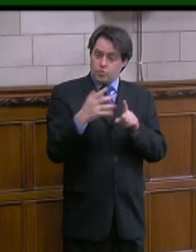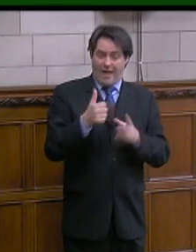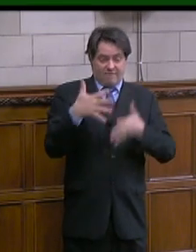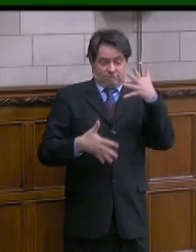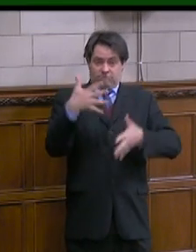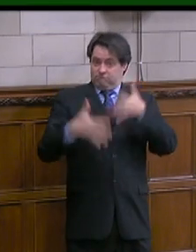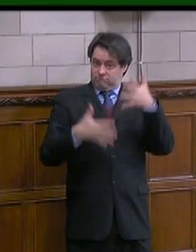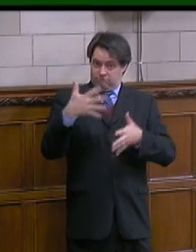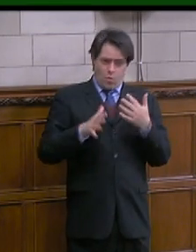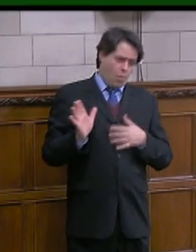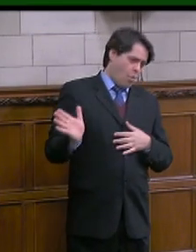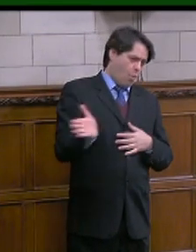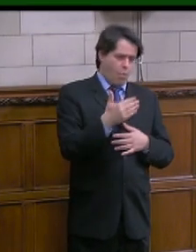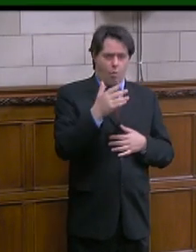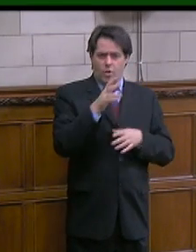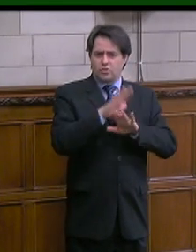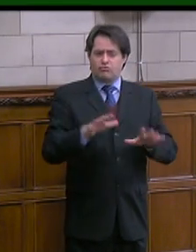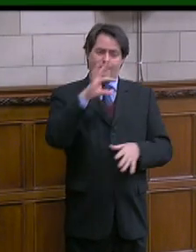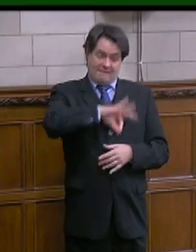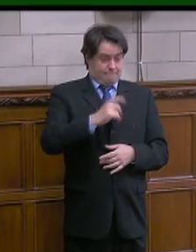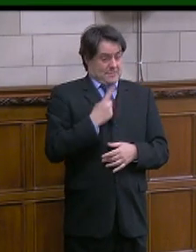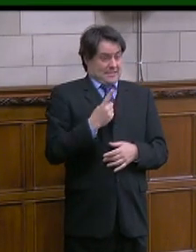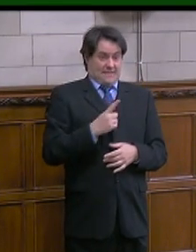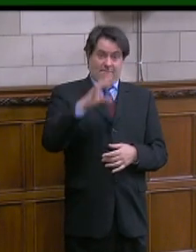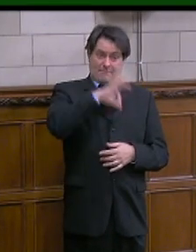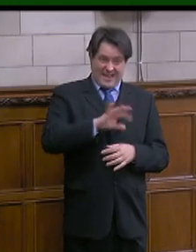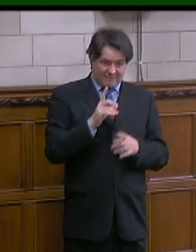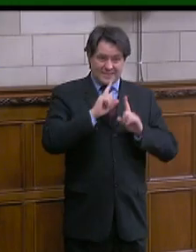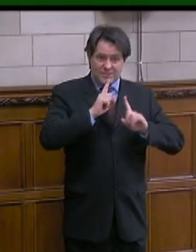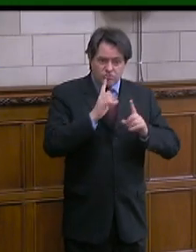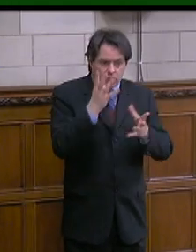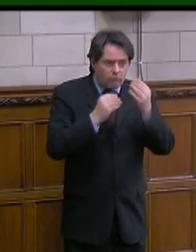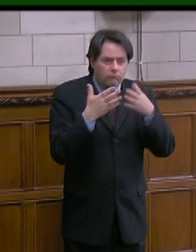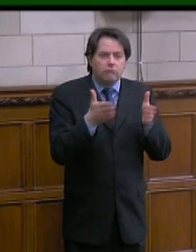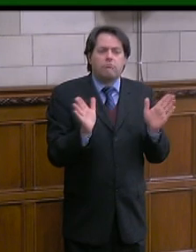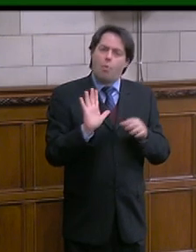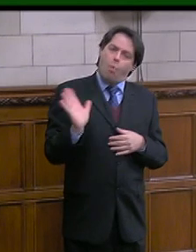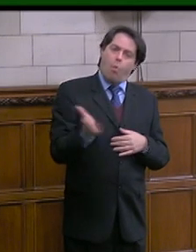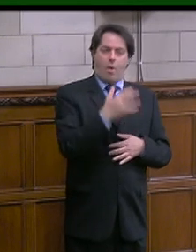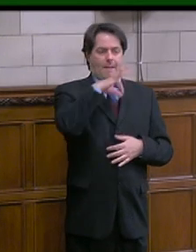All the children benefited, and I benefited as a teacher; everyone benefits from this.